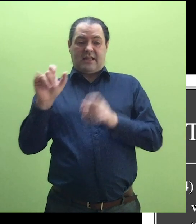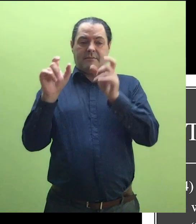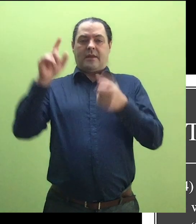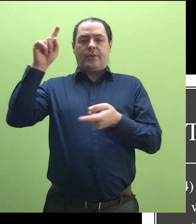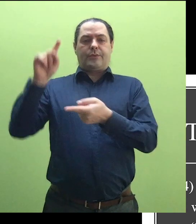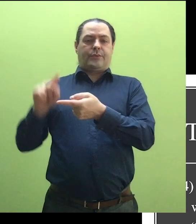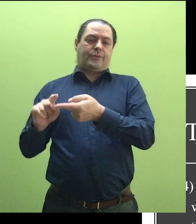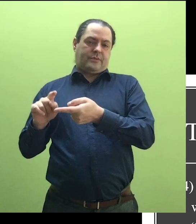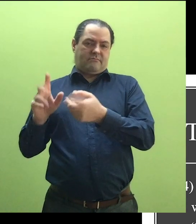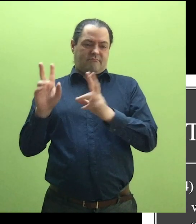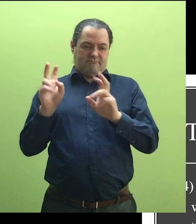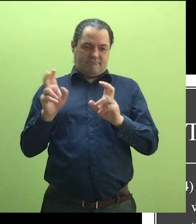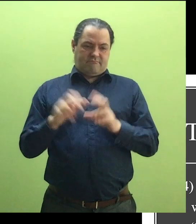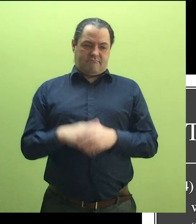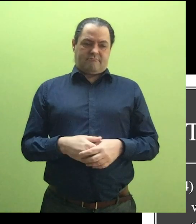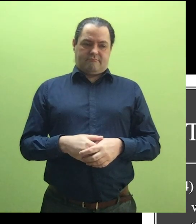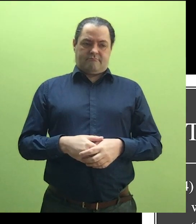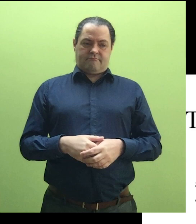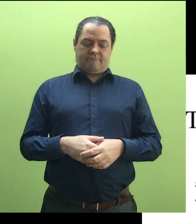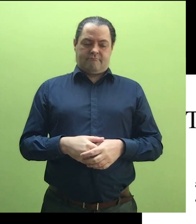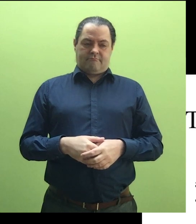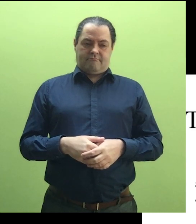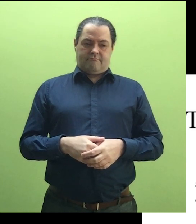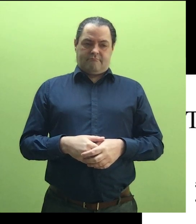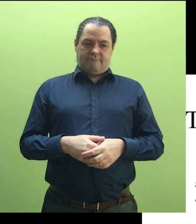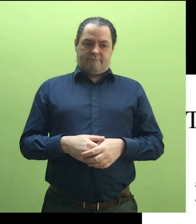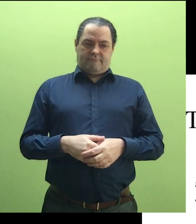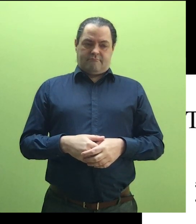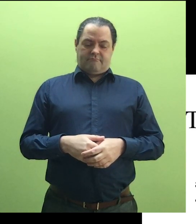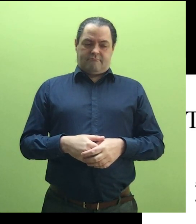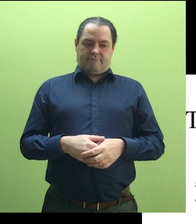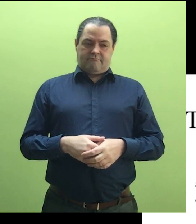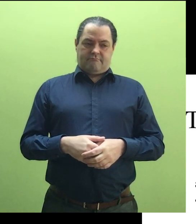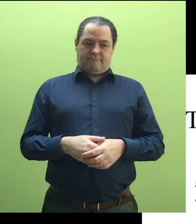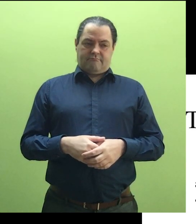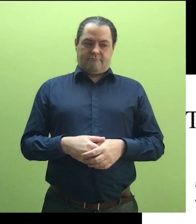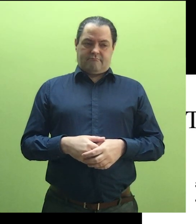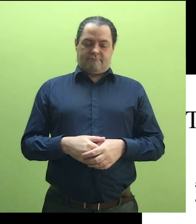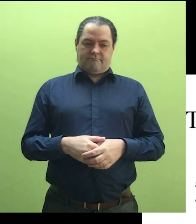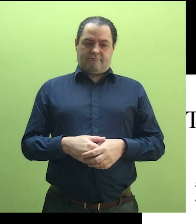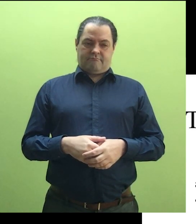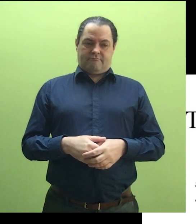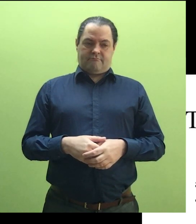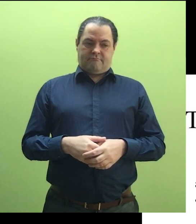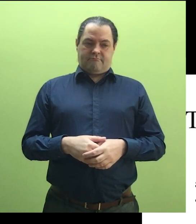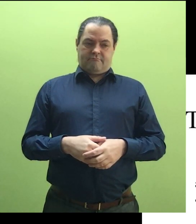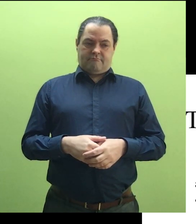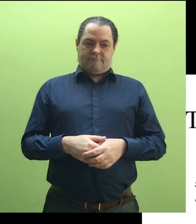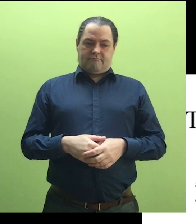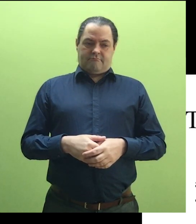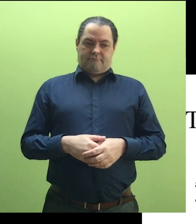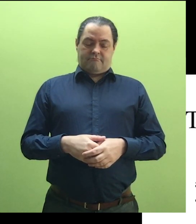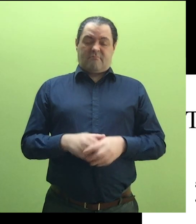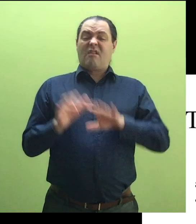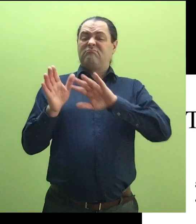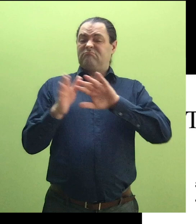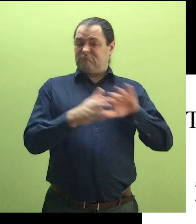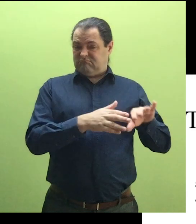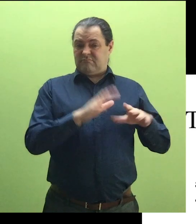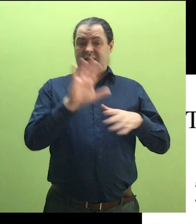decreasing operation. Sign languages employ all of these